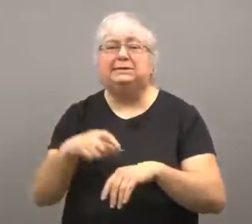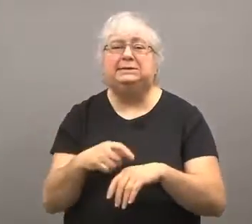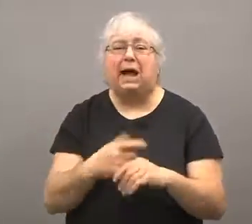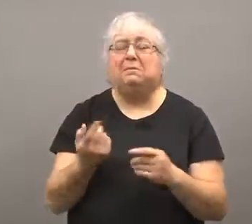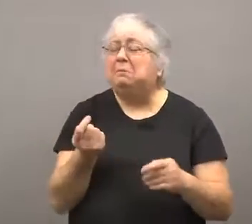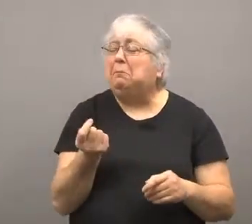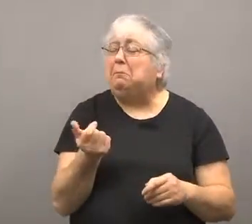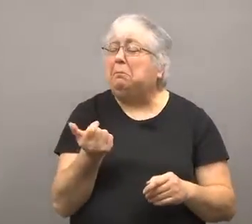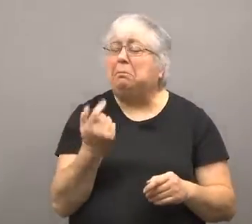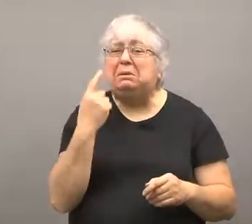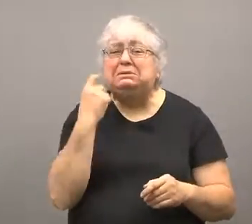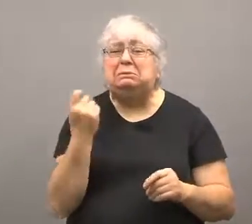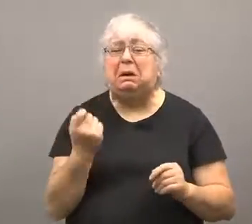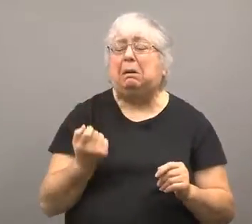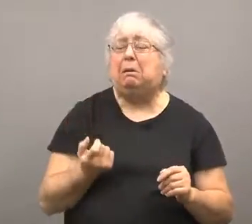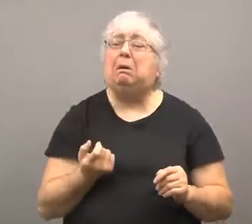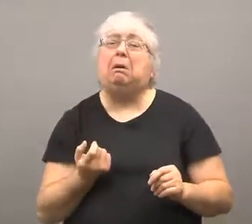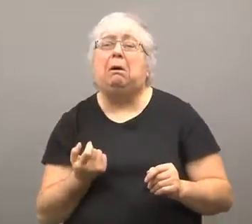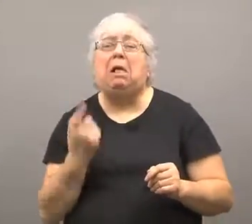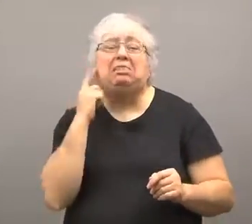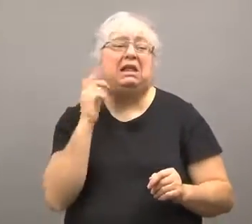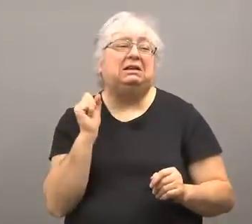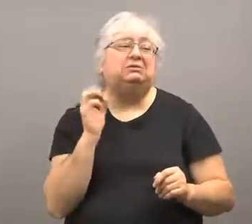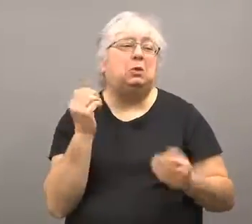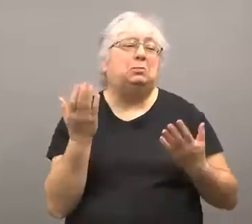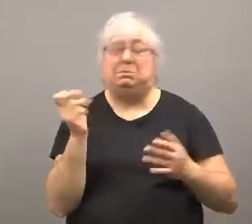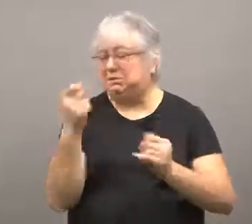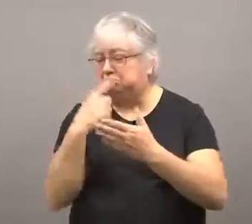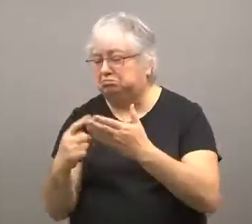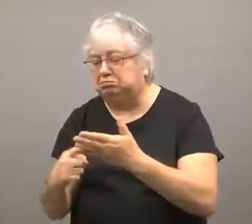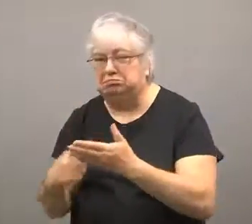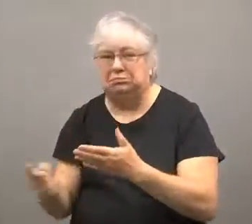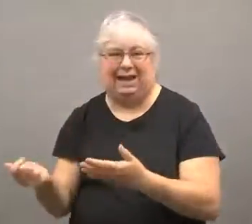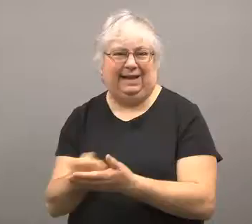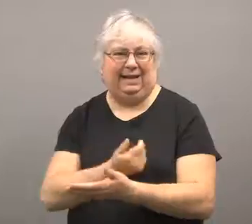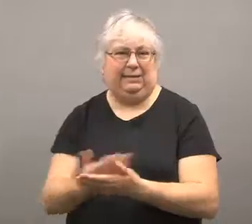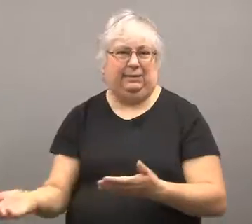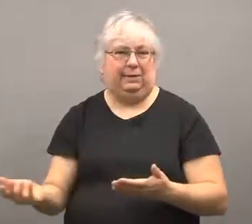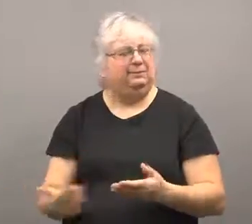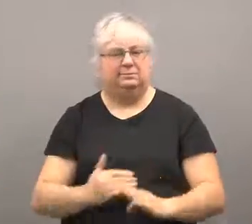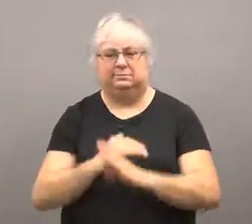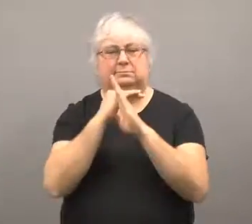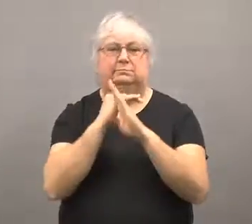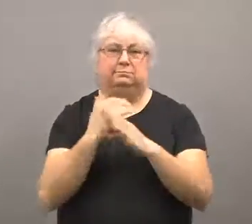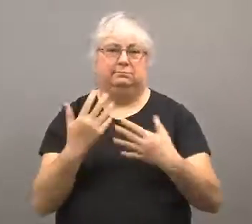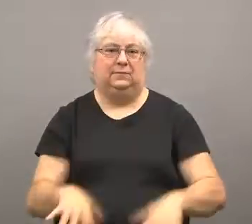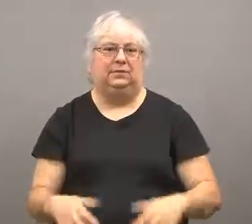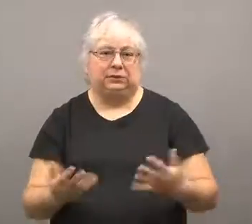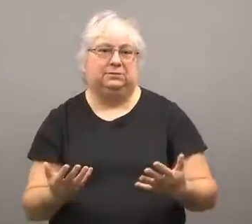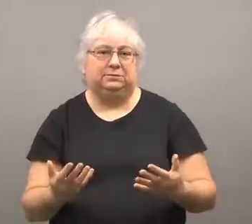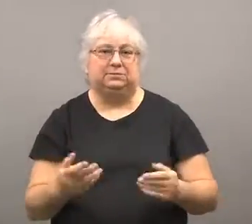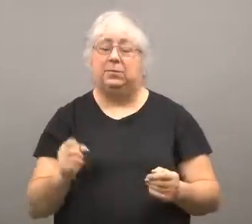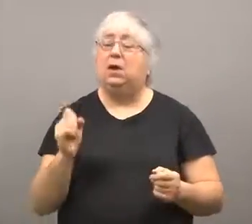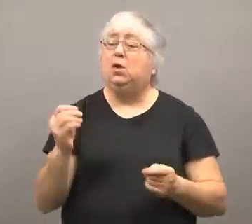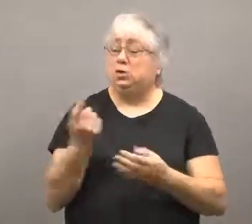Even a little bit of suspicion is enough to warrant a search through the records. The Review group wanted to stop that.